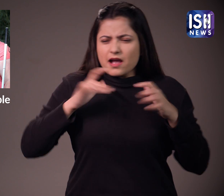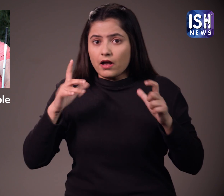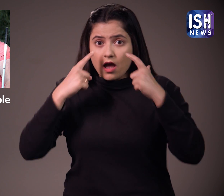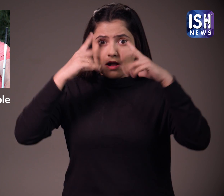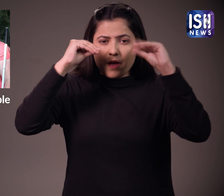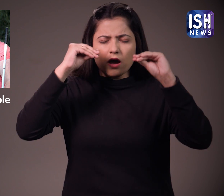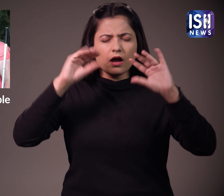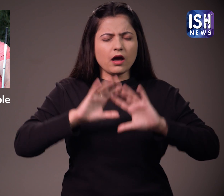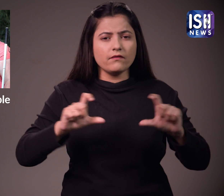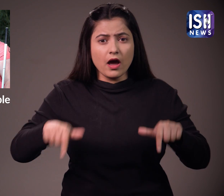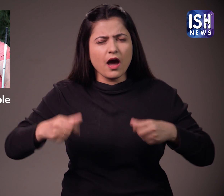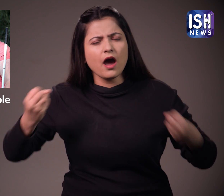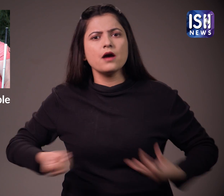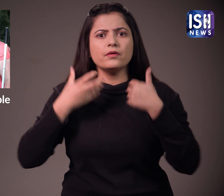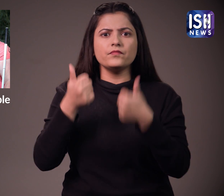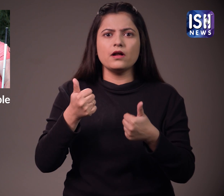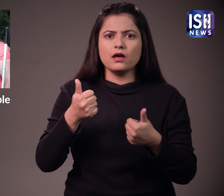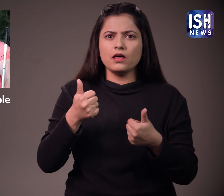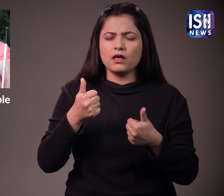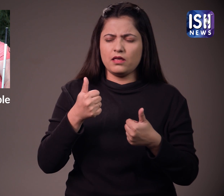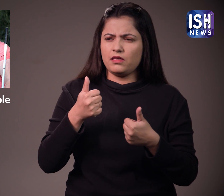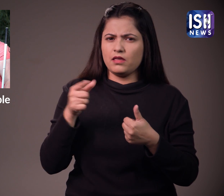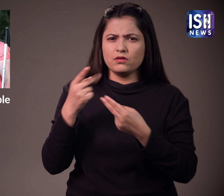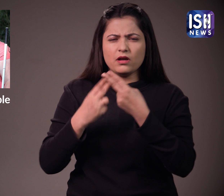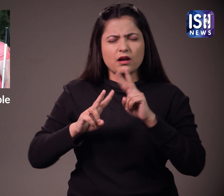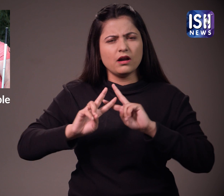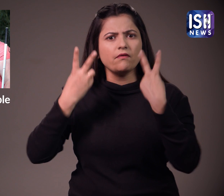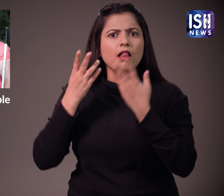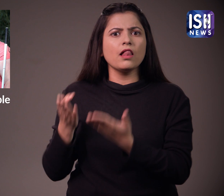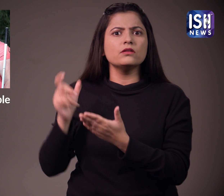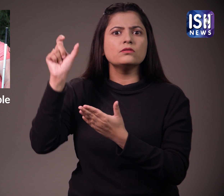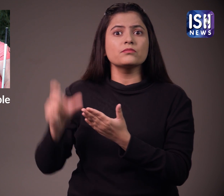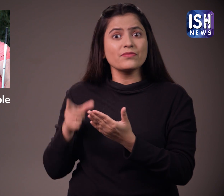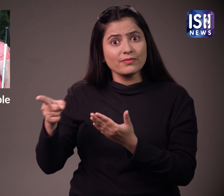Now after becoming blind she is relieved of all the stress. How unique!